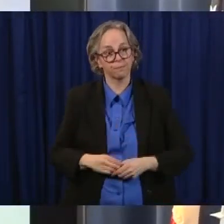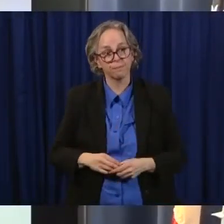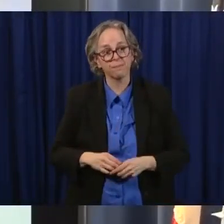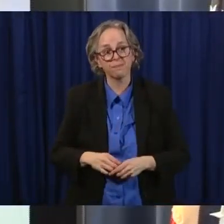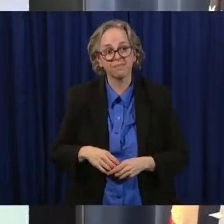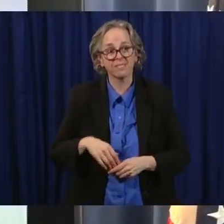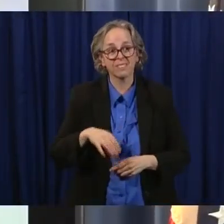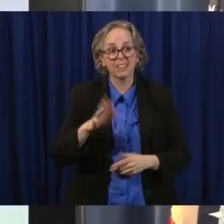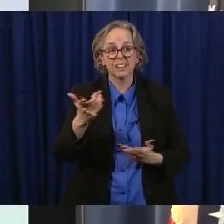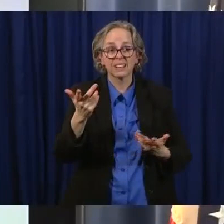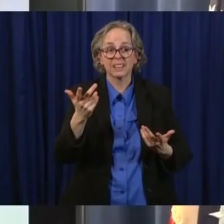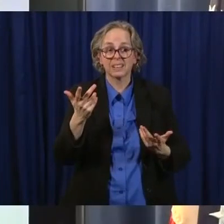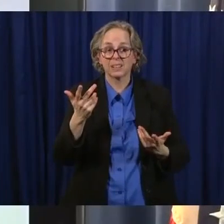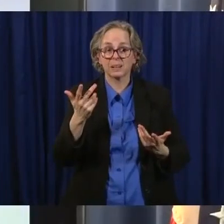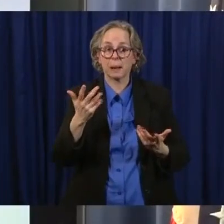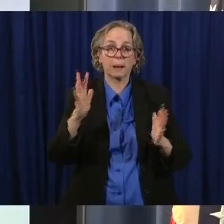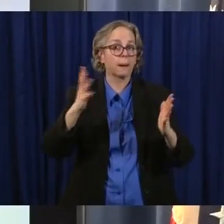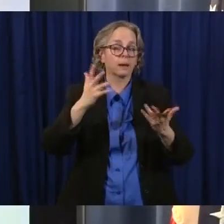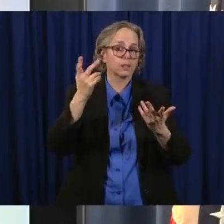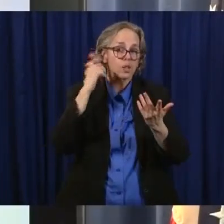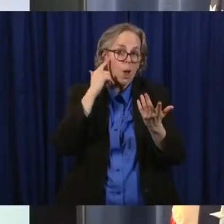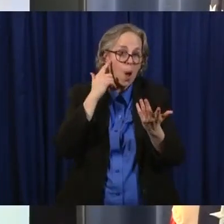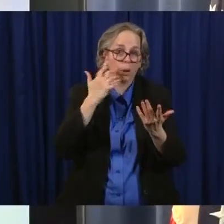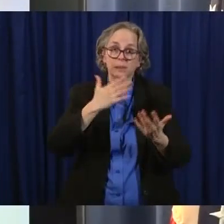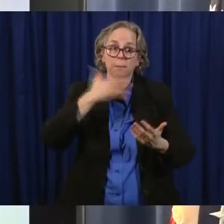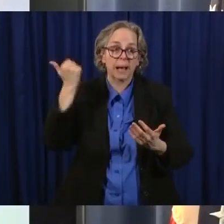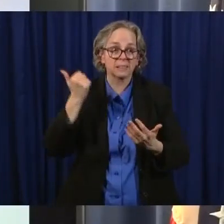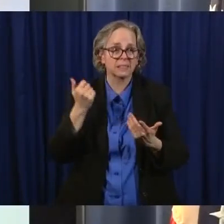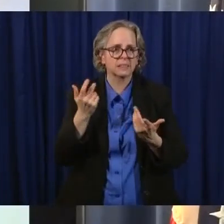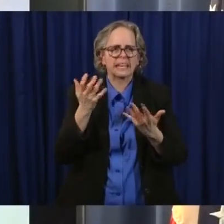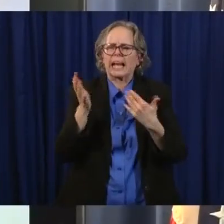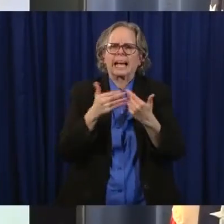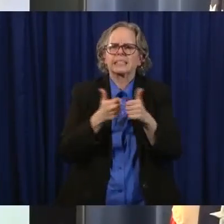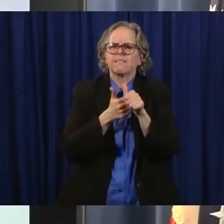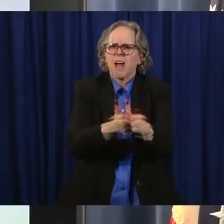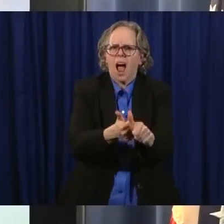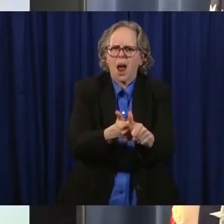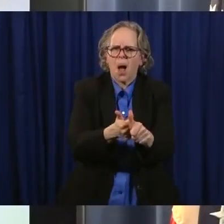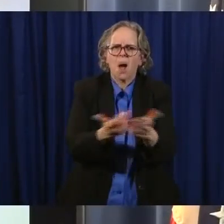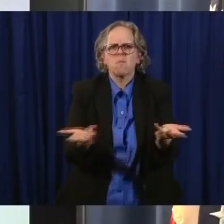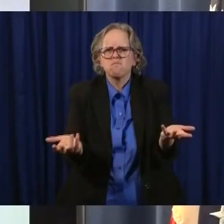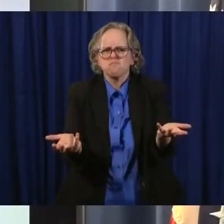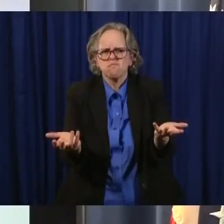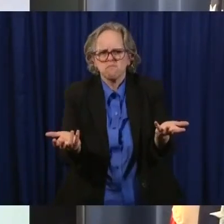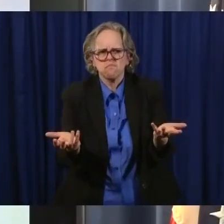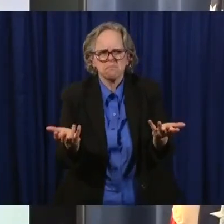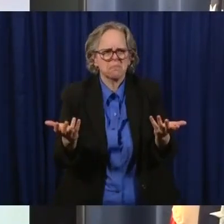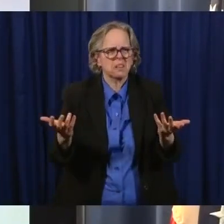IT'S A REALLY GOOD SET OF SIMPLE SOLUTIONS. AND SIMPLE SOLUTIONS ARE ALWAYS